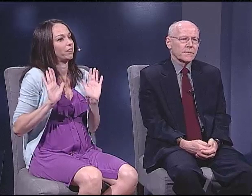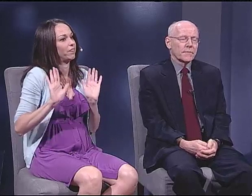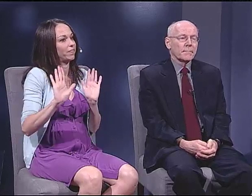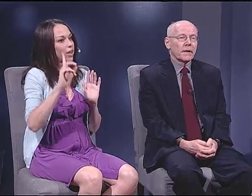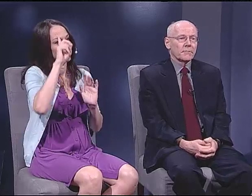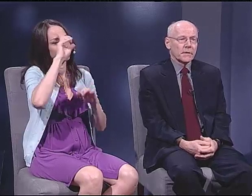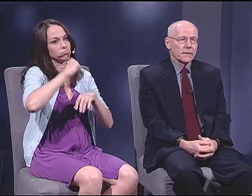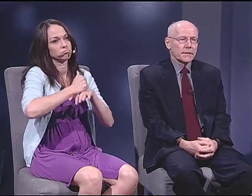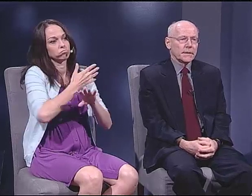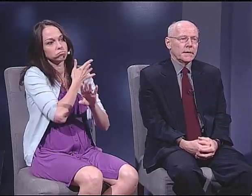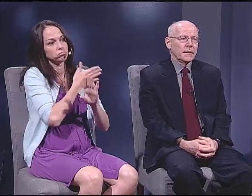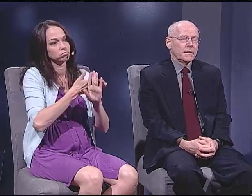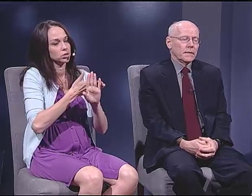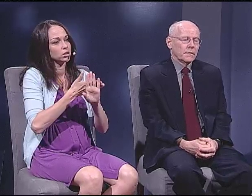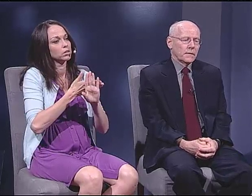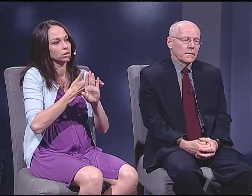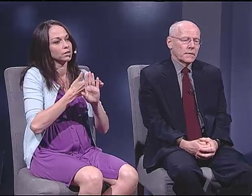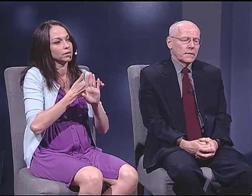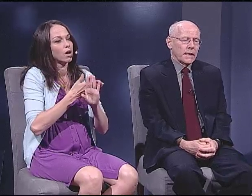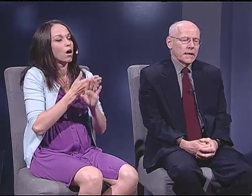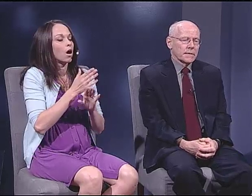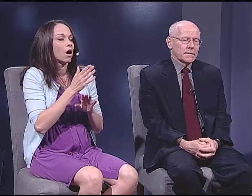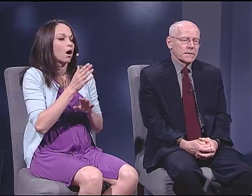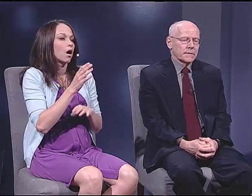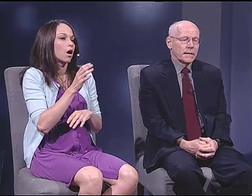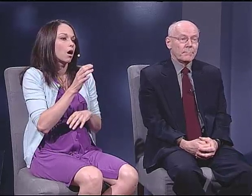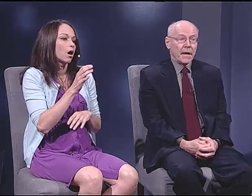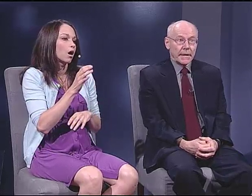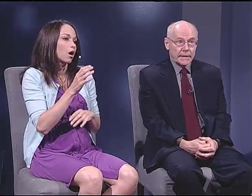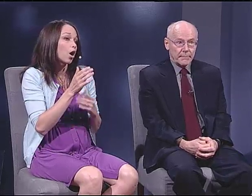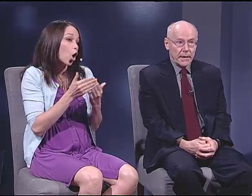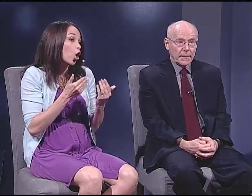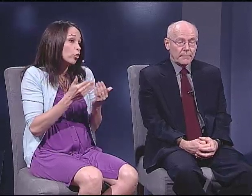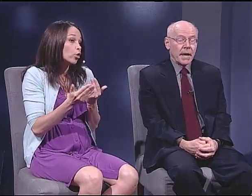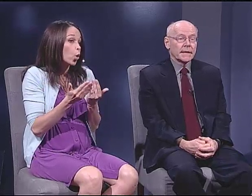though they might regard the law as binding.